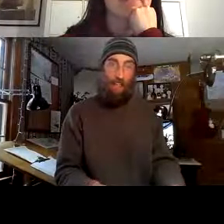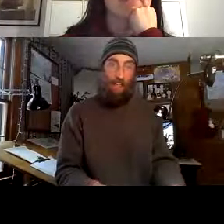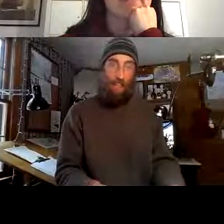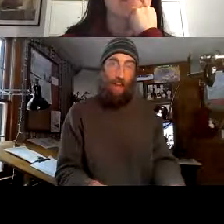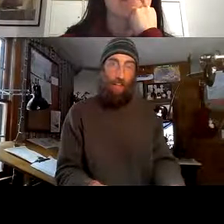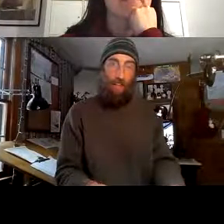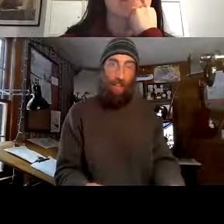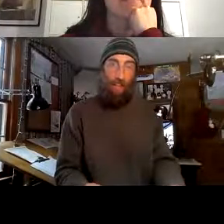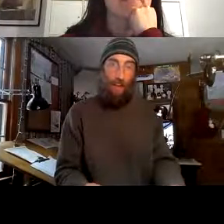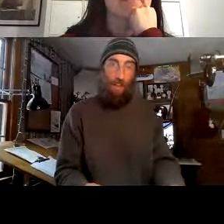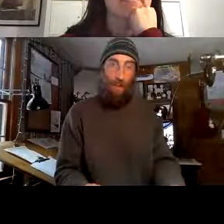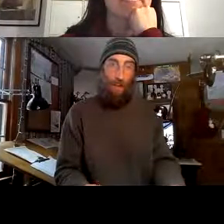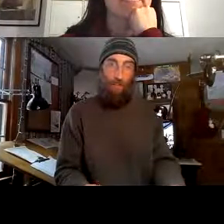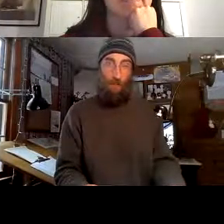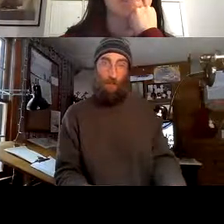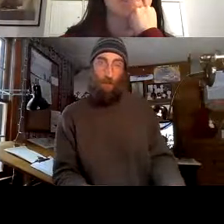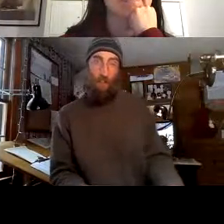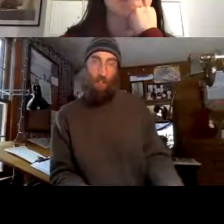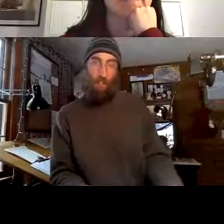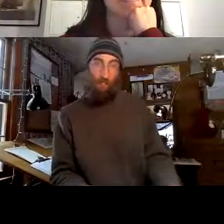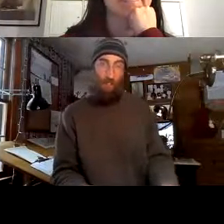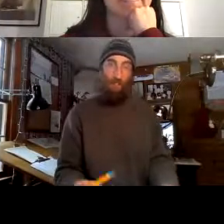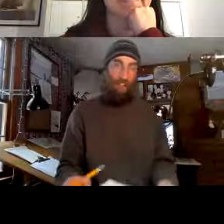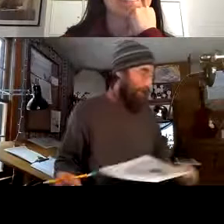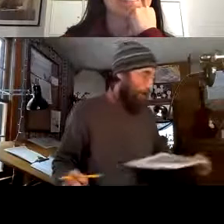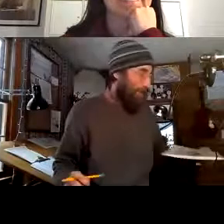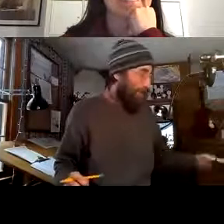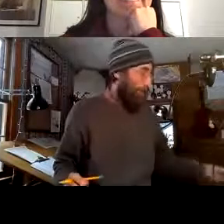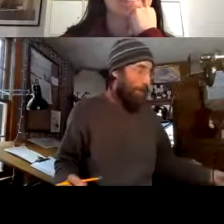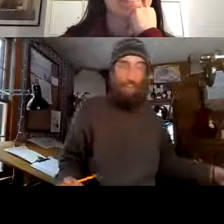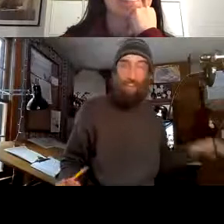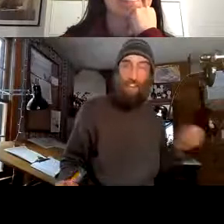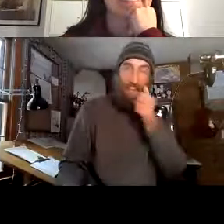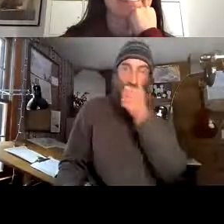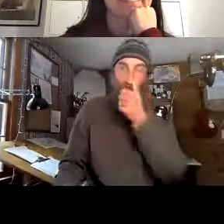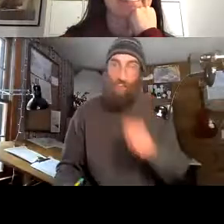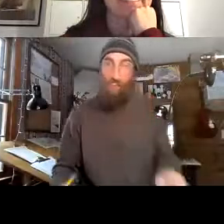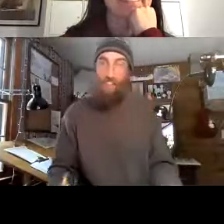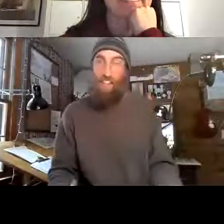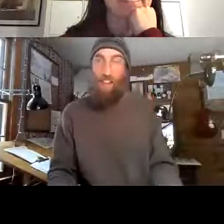But I can always hide his feet in the grass if I'm not sure what he was wearing for shoes, right? There's lots of little shortcuts as cartoonists